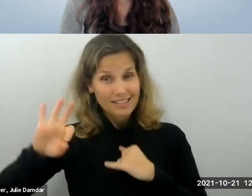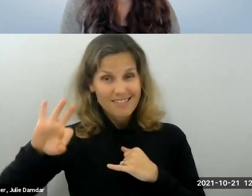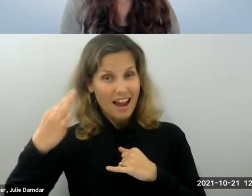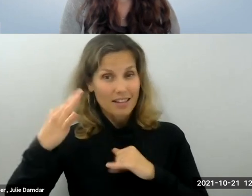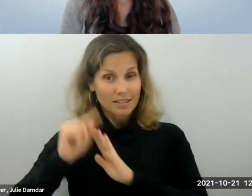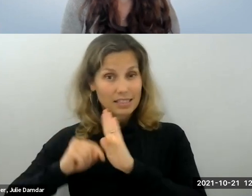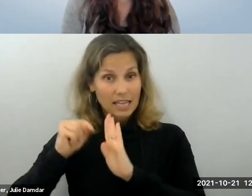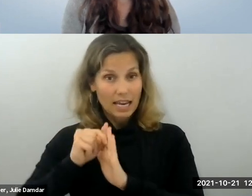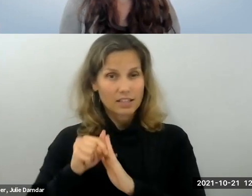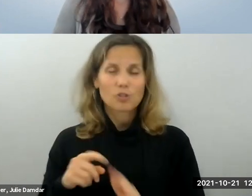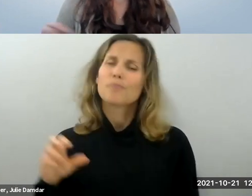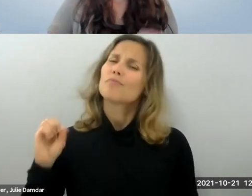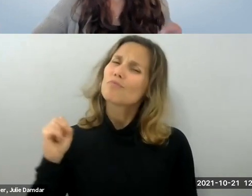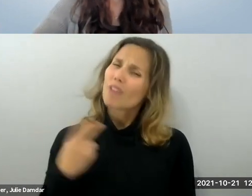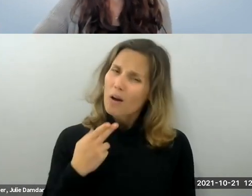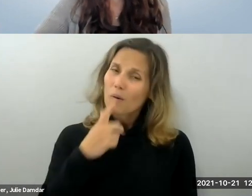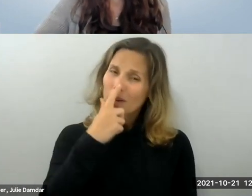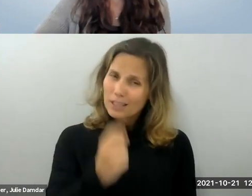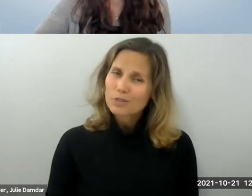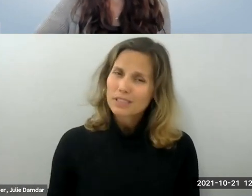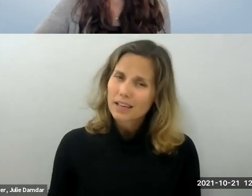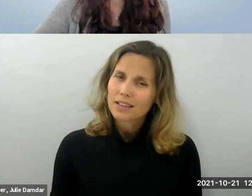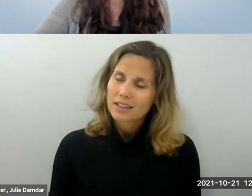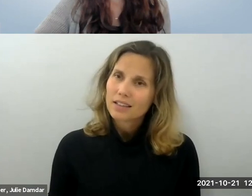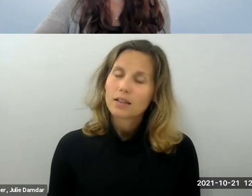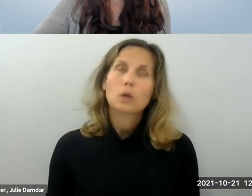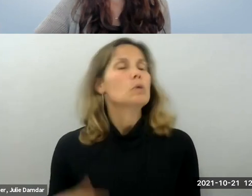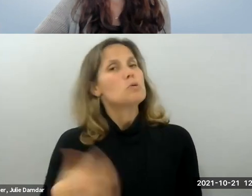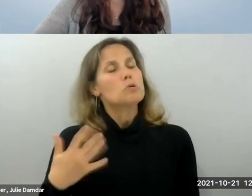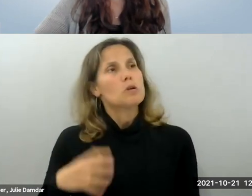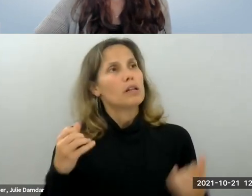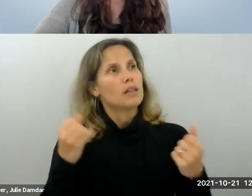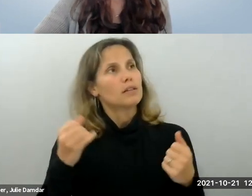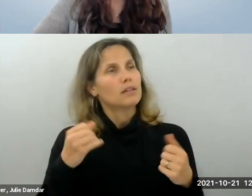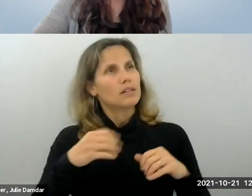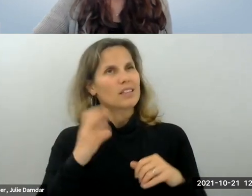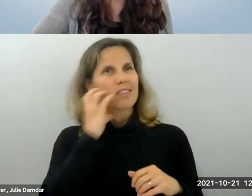Lisa Saldana (she/her/hers): Oh interesting okay that's all there's a lot to unpack there, so the first part of that is.